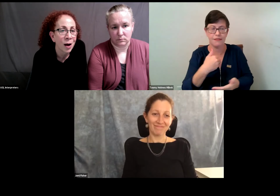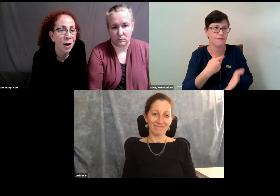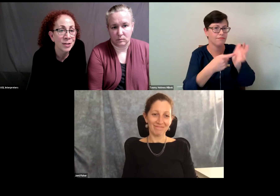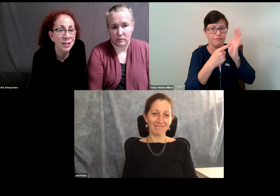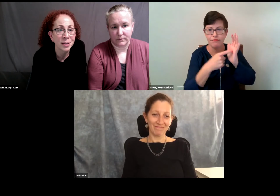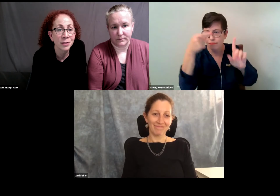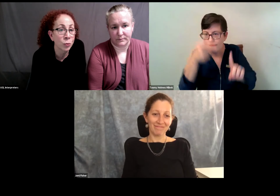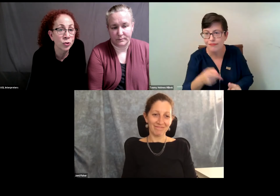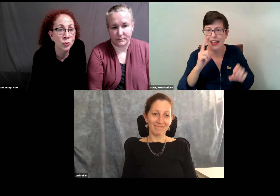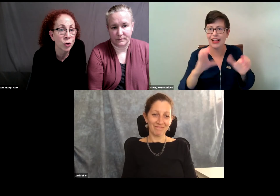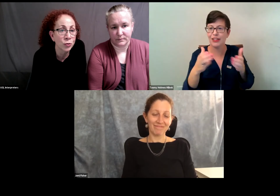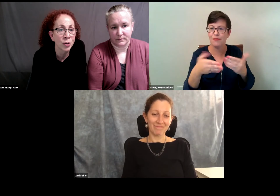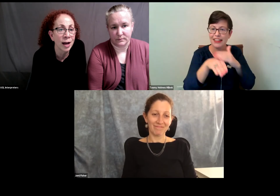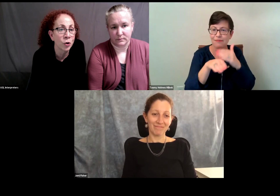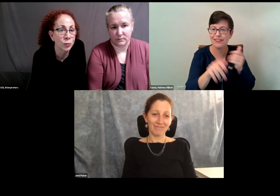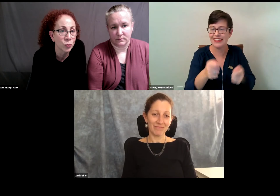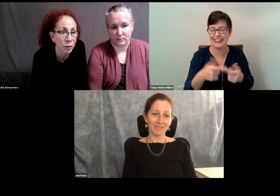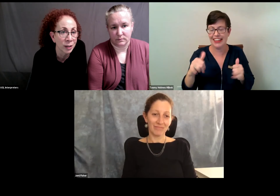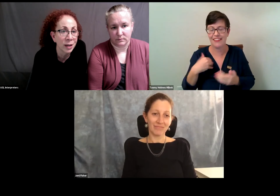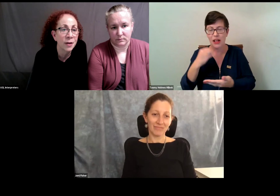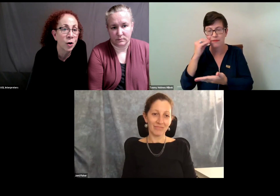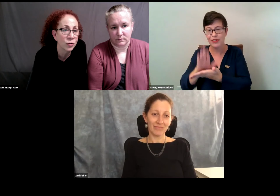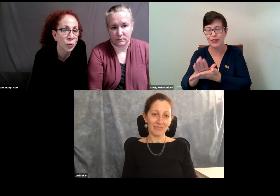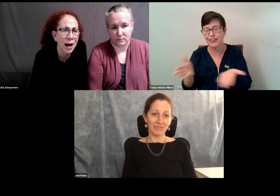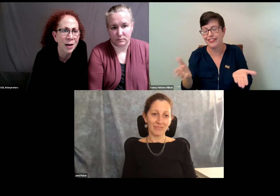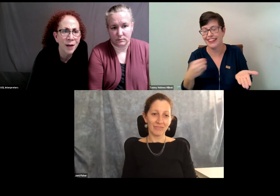Obviously, those students also can have homeschooling they also have